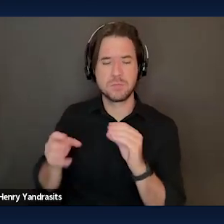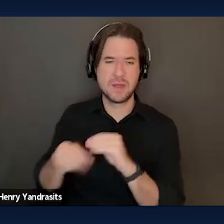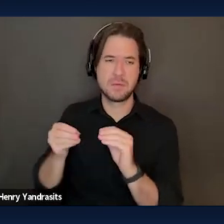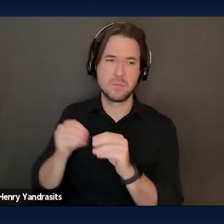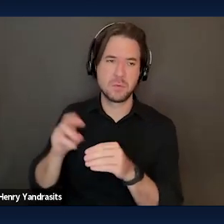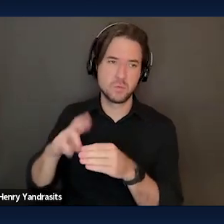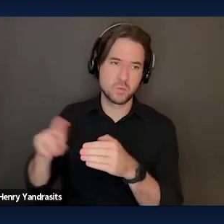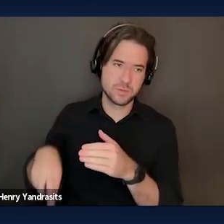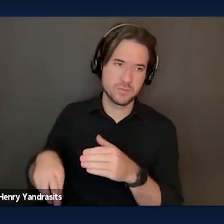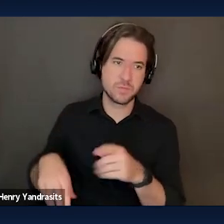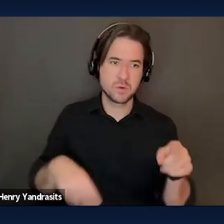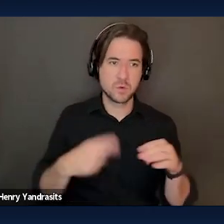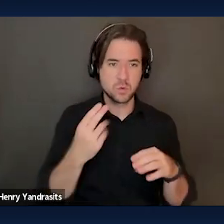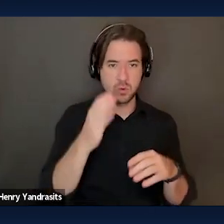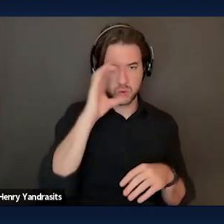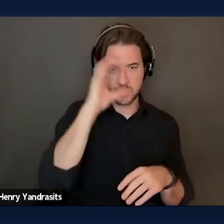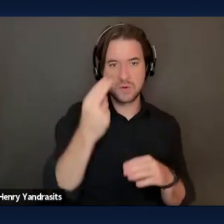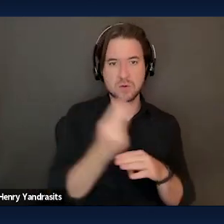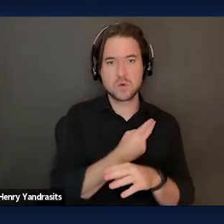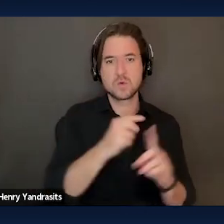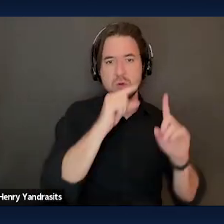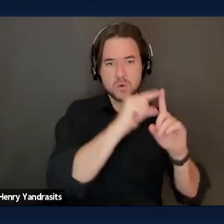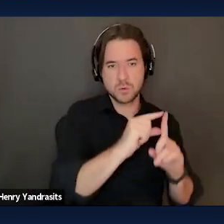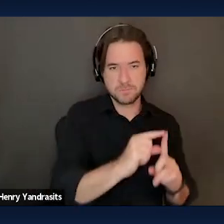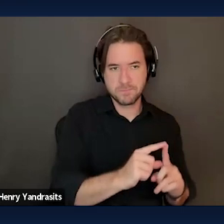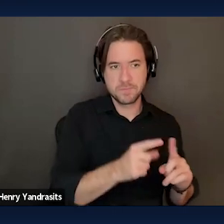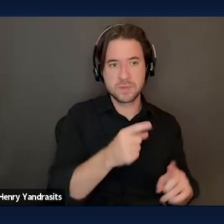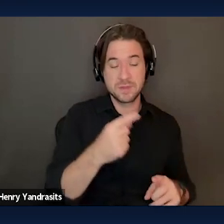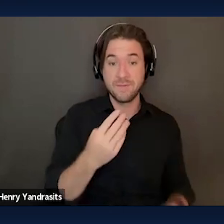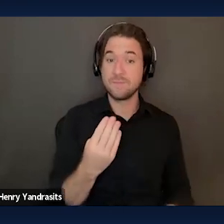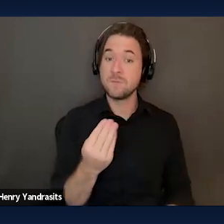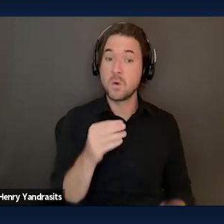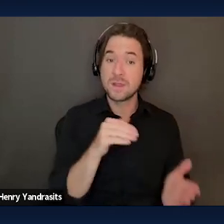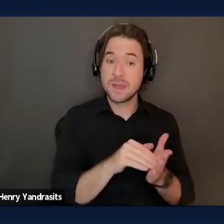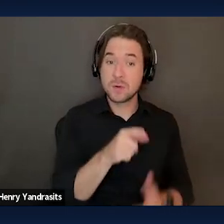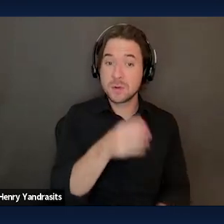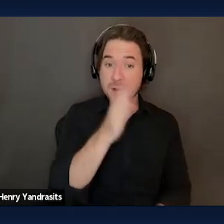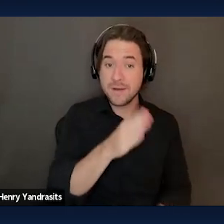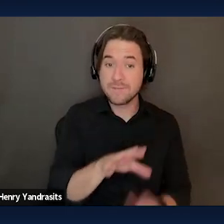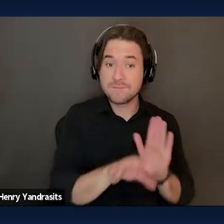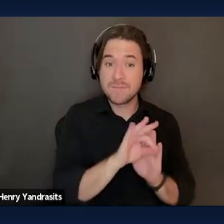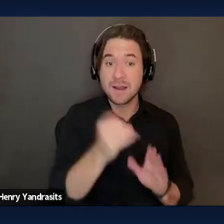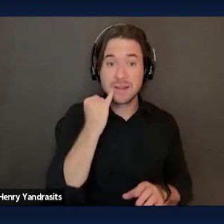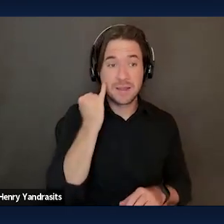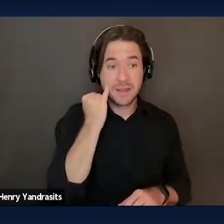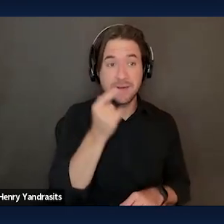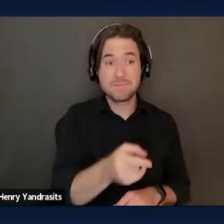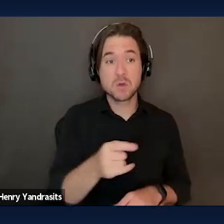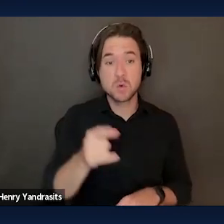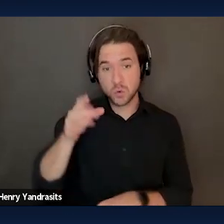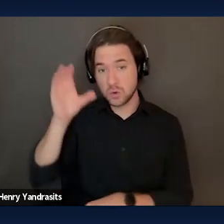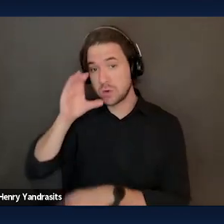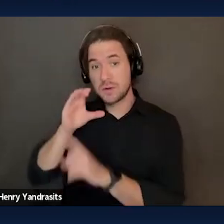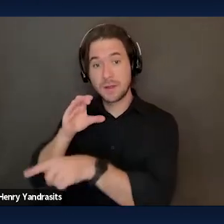You'll notice that there's. 14,000 that you would never find by searching as the medical subject headings. You're getting.